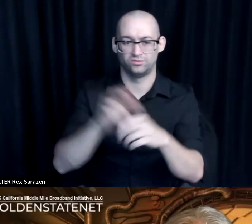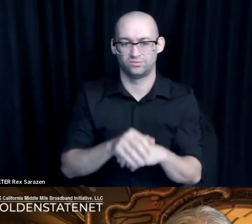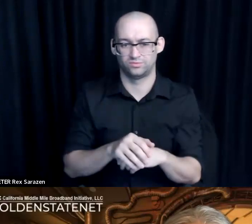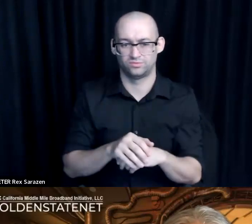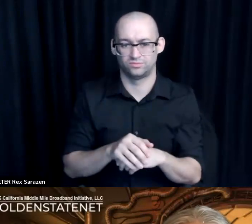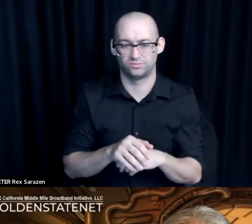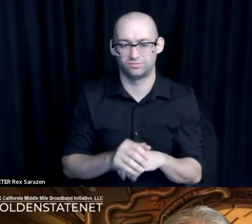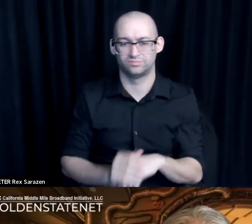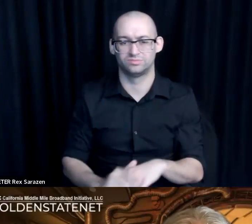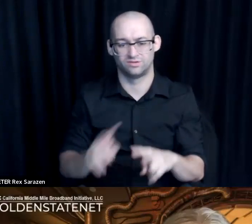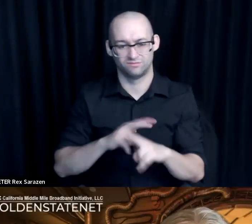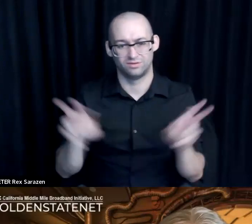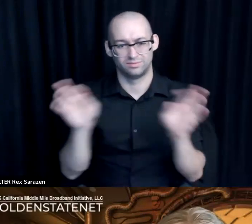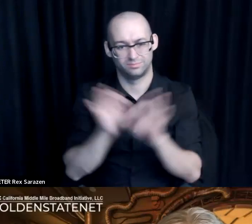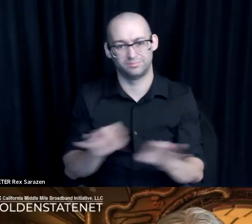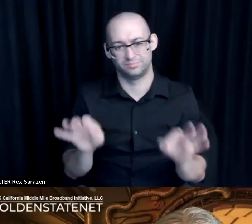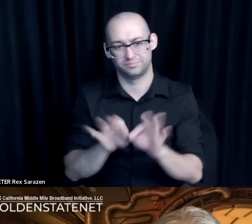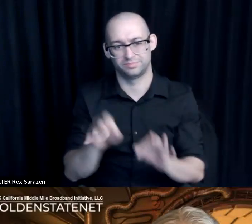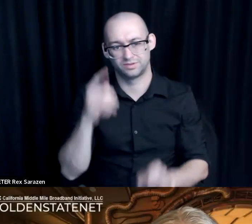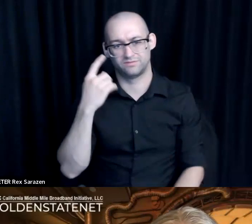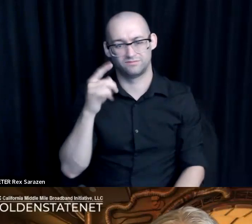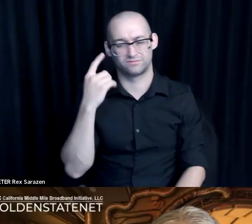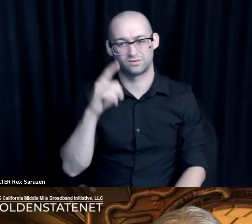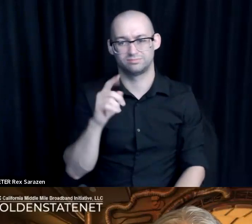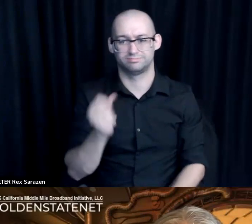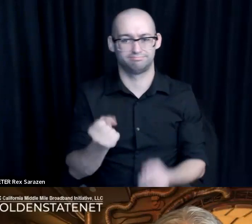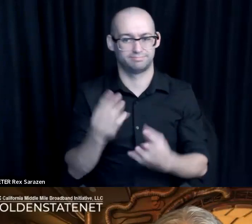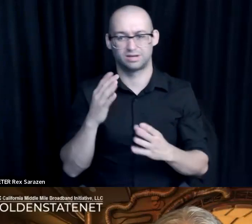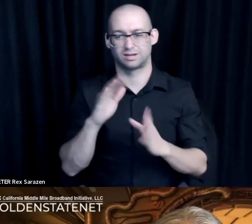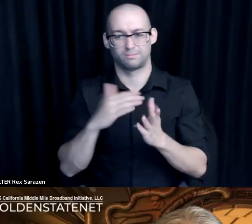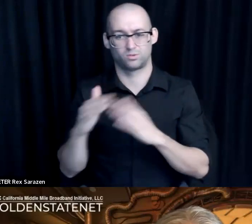is very important. For a you know, a number of communities, high population densities